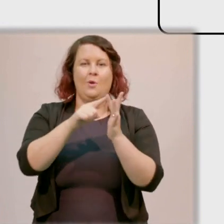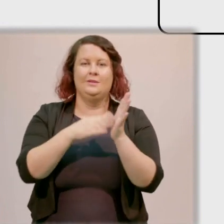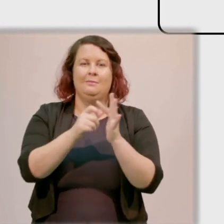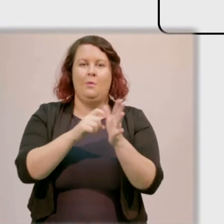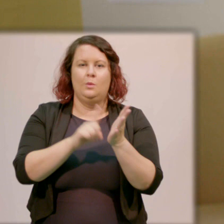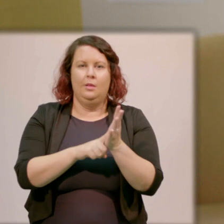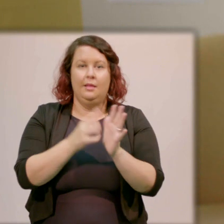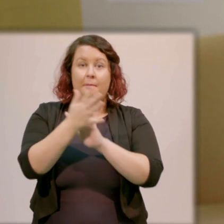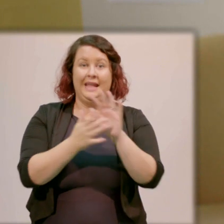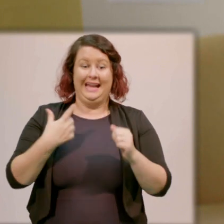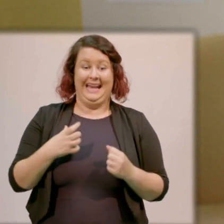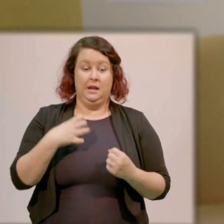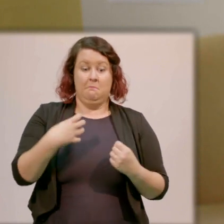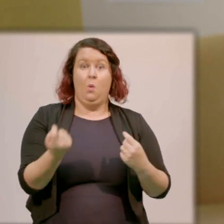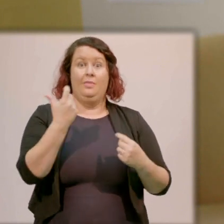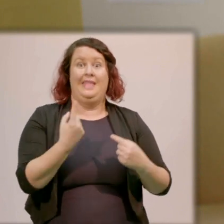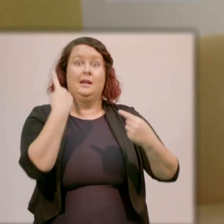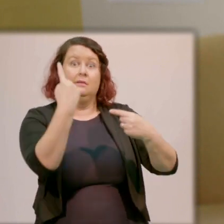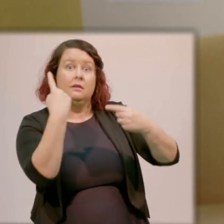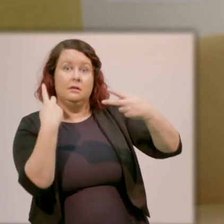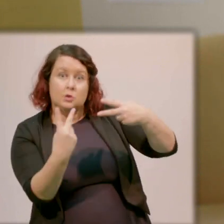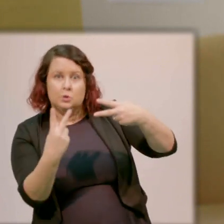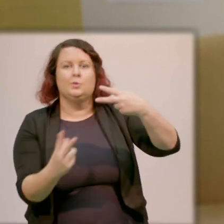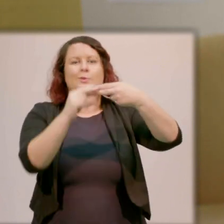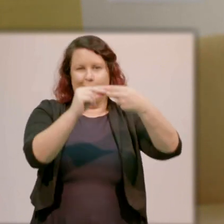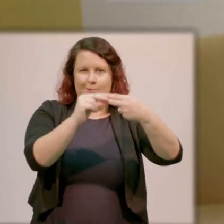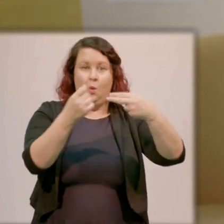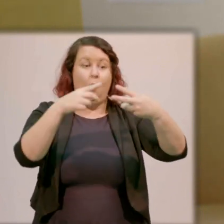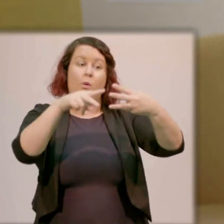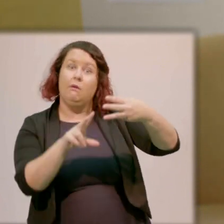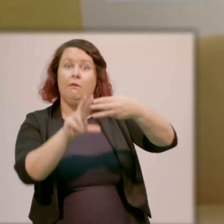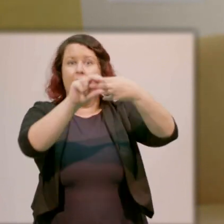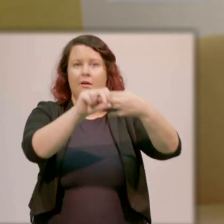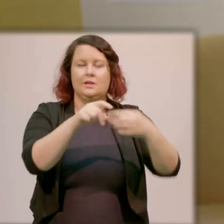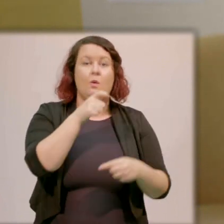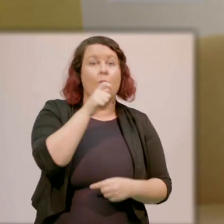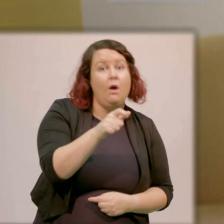It means a combination of words and pictures, or words, pictures and sounds.